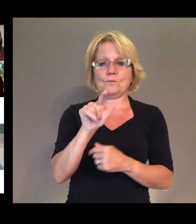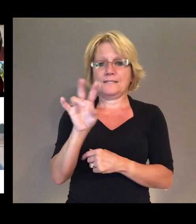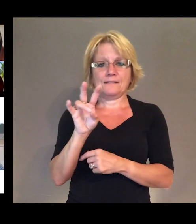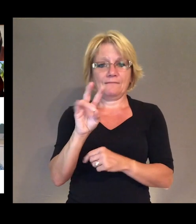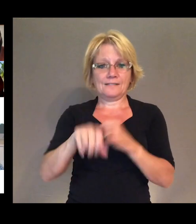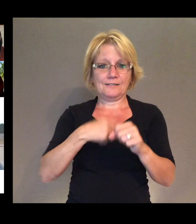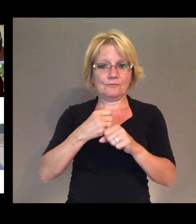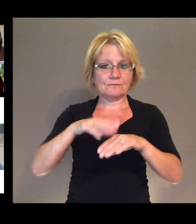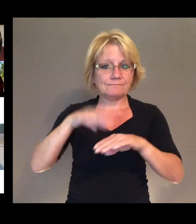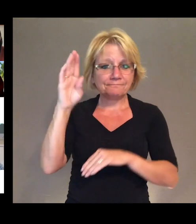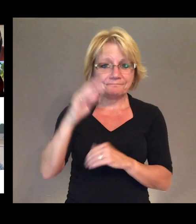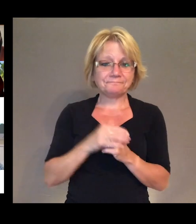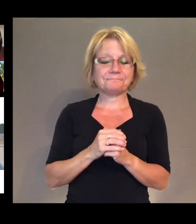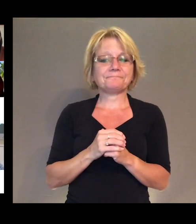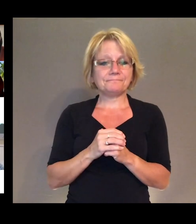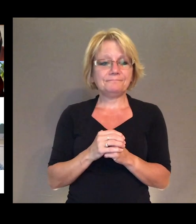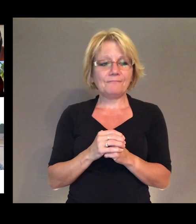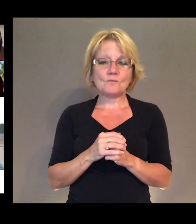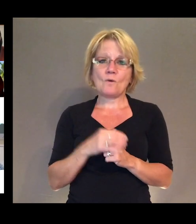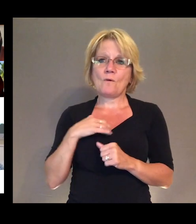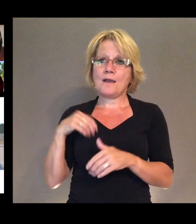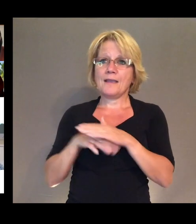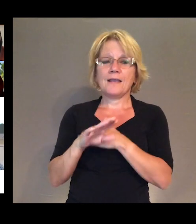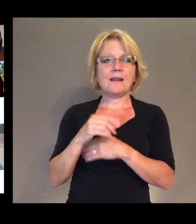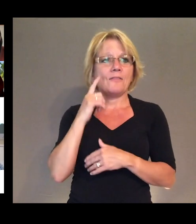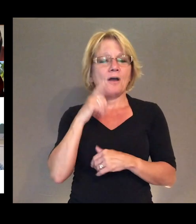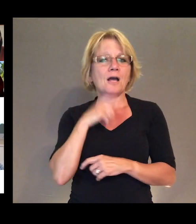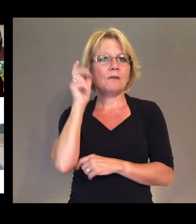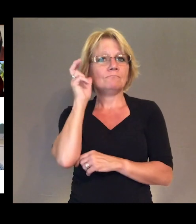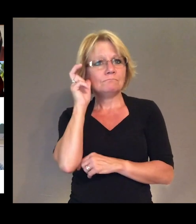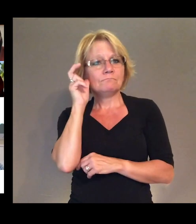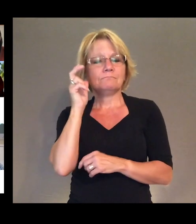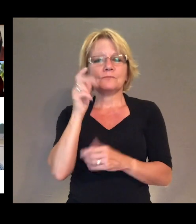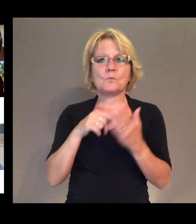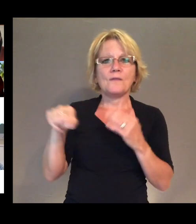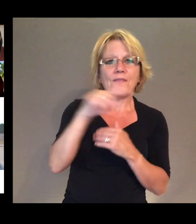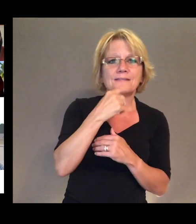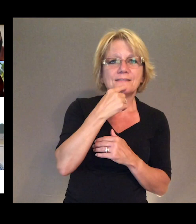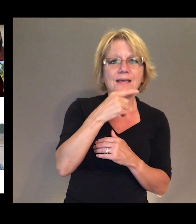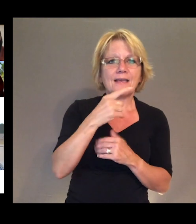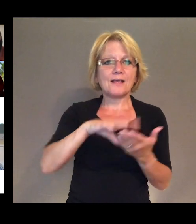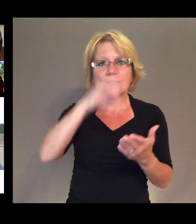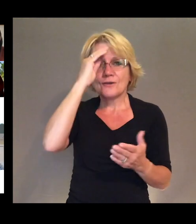So I really came with the mindset that I wanna listen to what the other panelists have to say, learn, share, and apply.